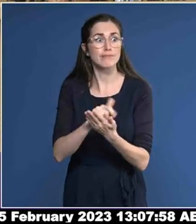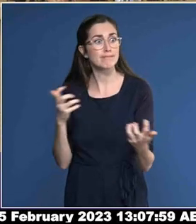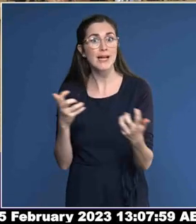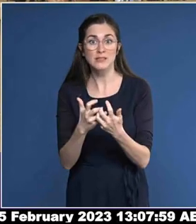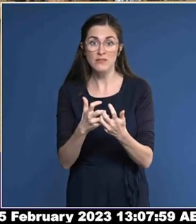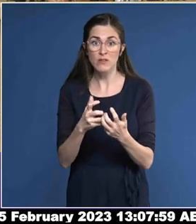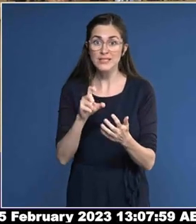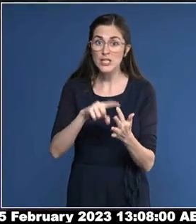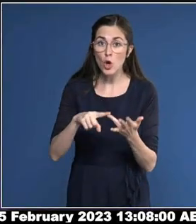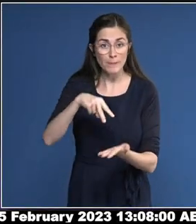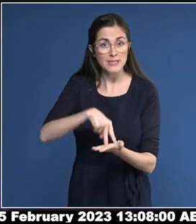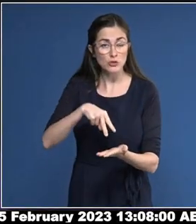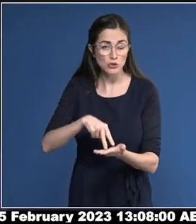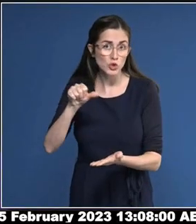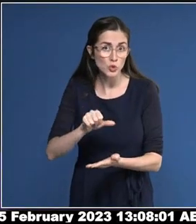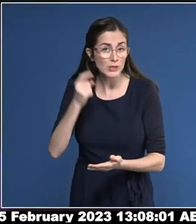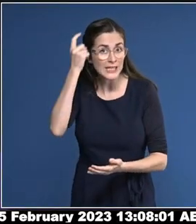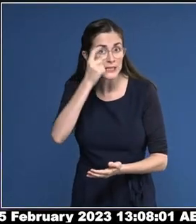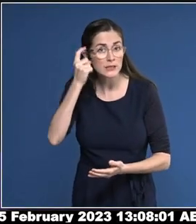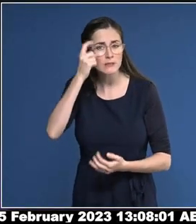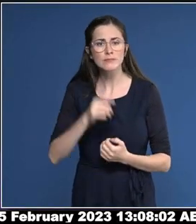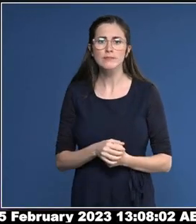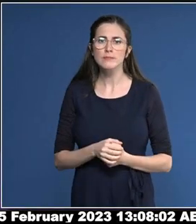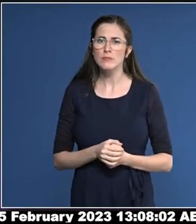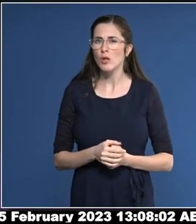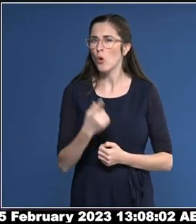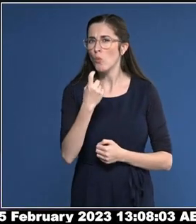COMMISSIONER McEWIN: To close off, are you aware of any other models around Australia